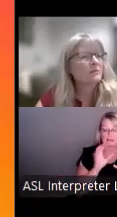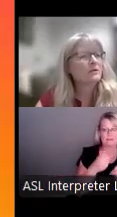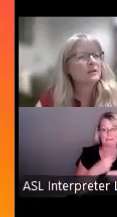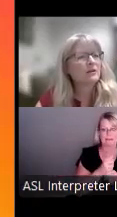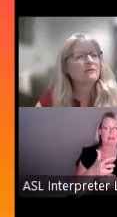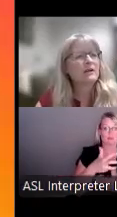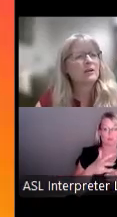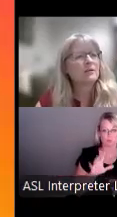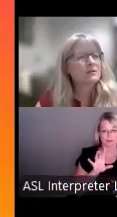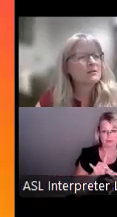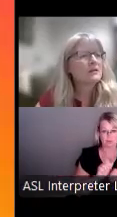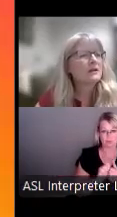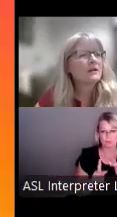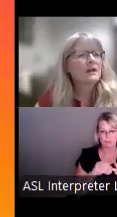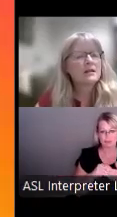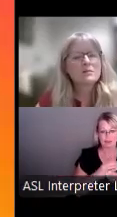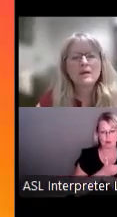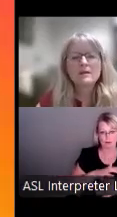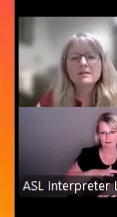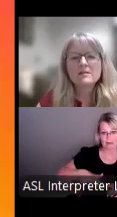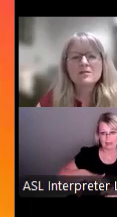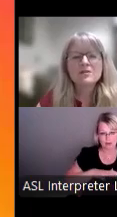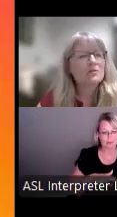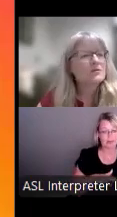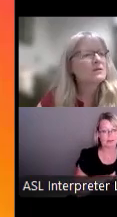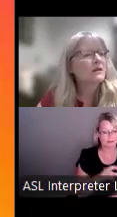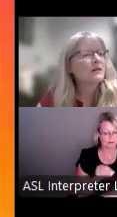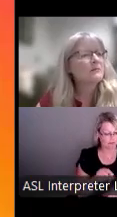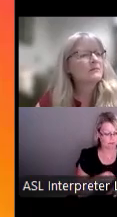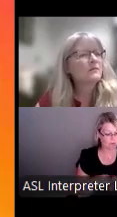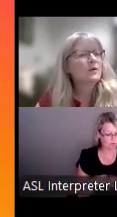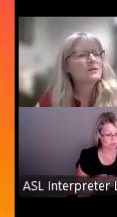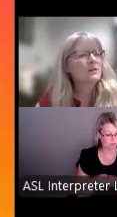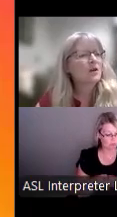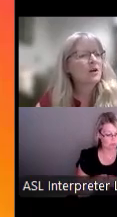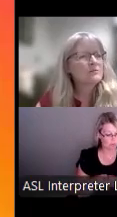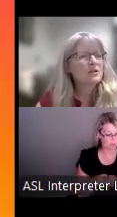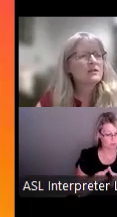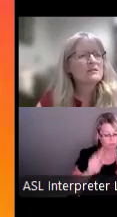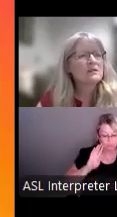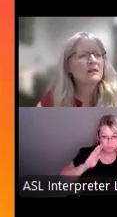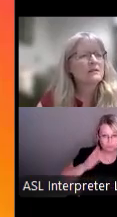people in our environment, as well as to focus on objects and